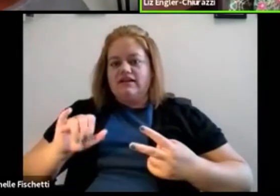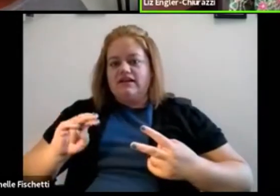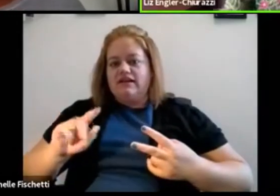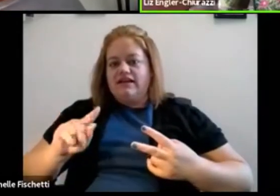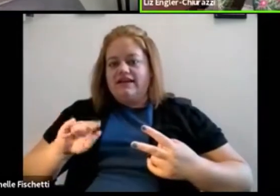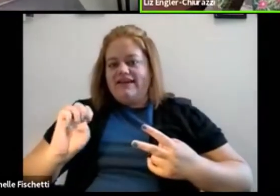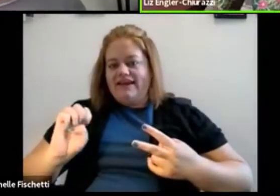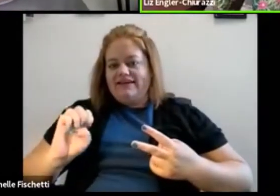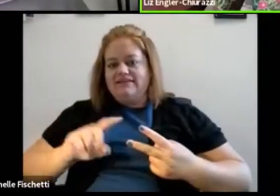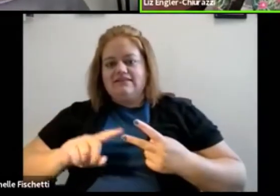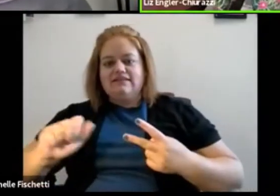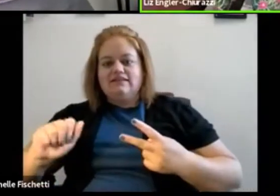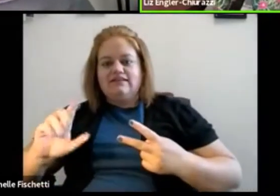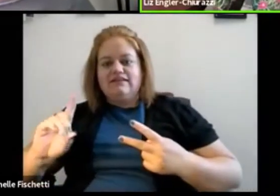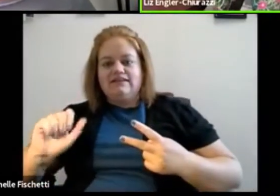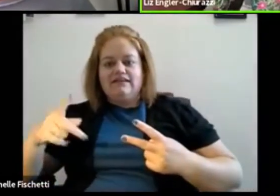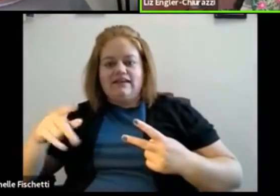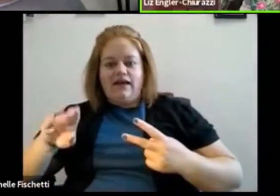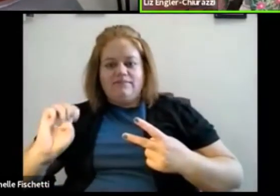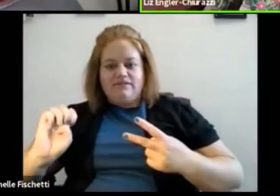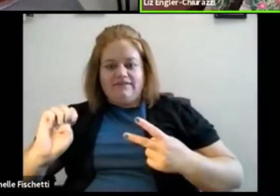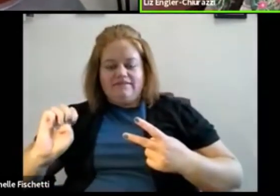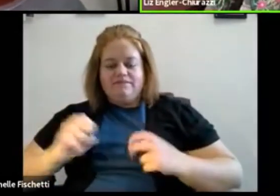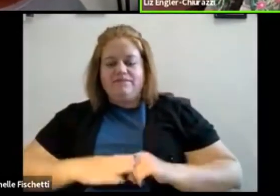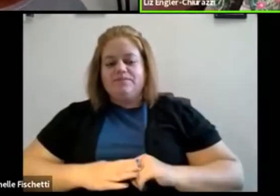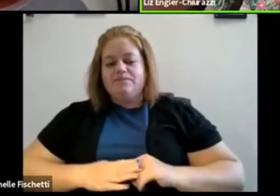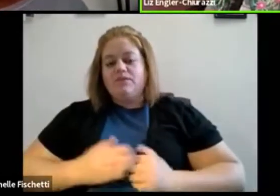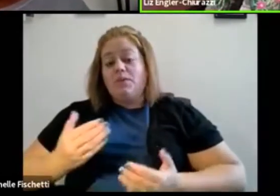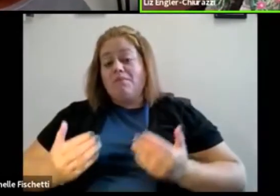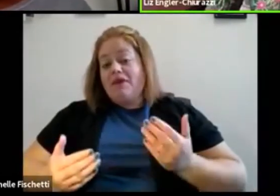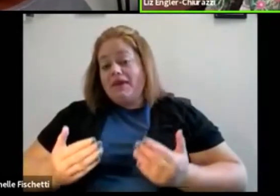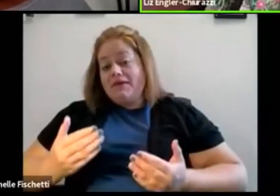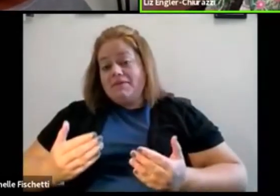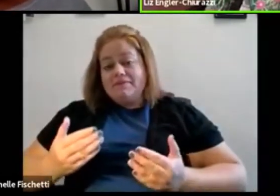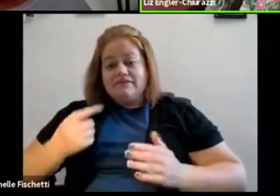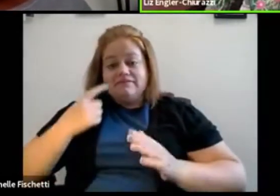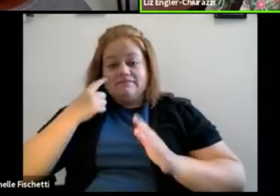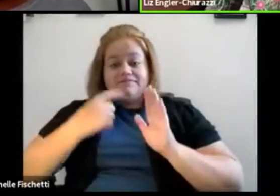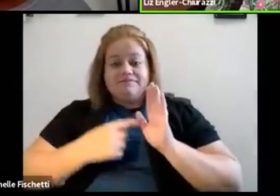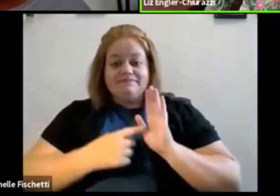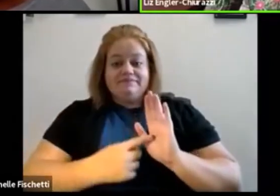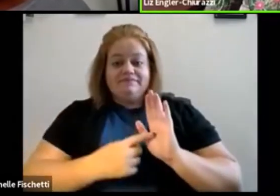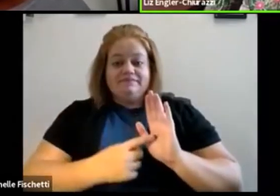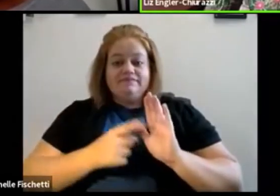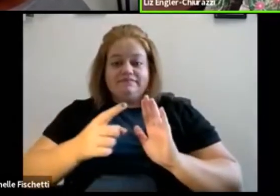the adaptive immune response so let's say you stub your toe and get